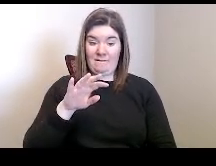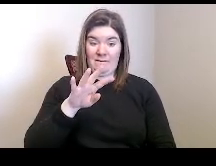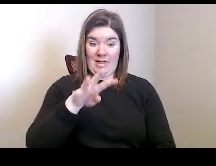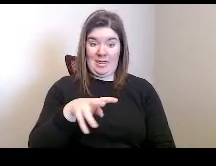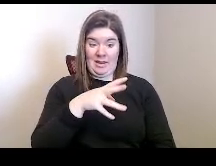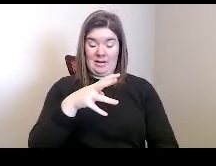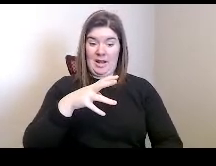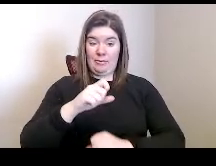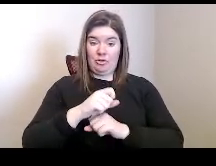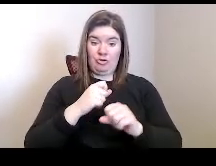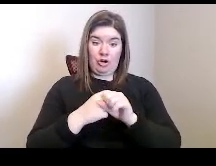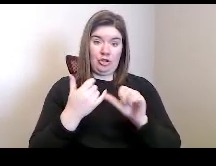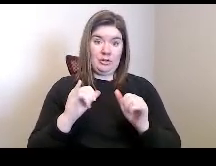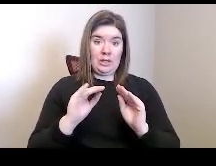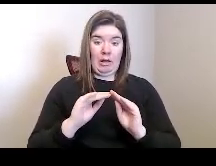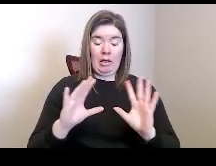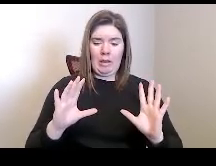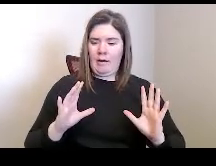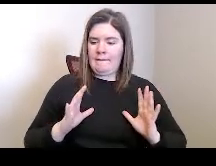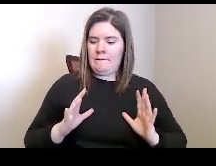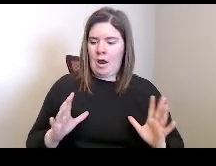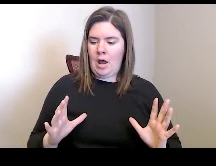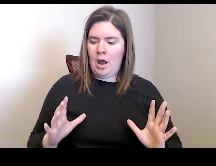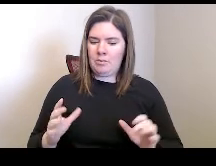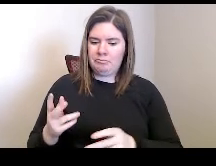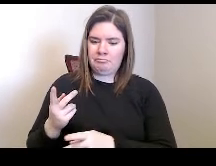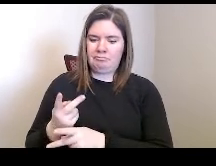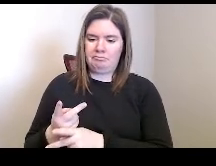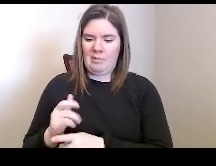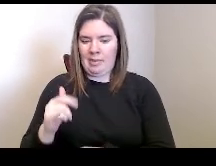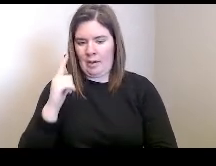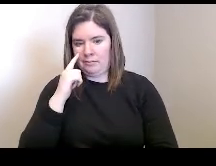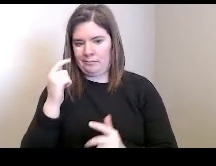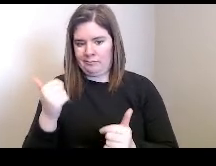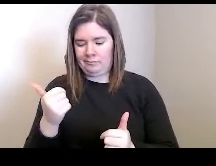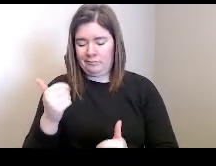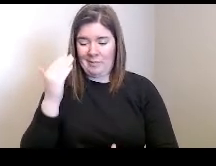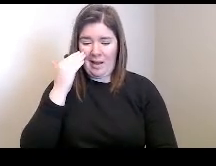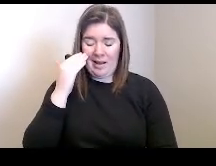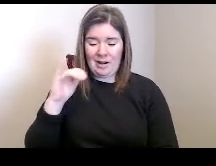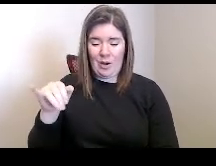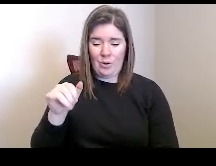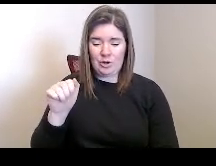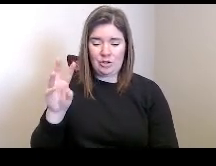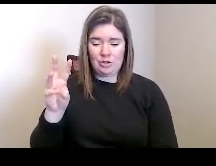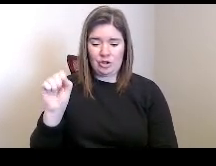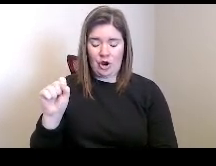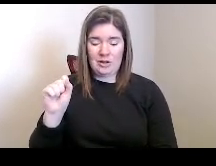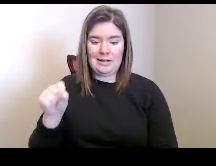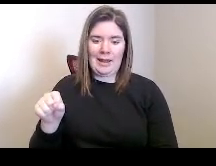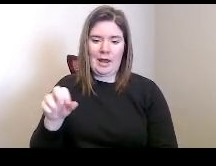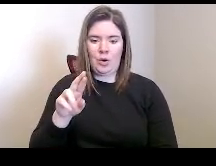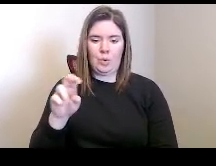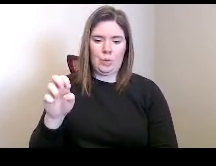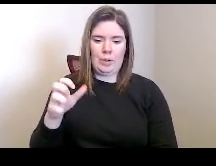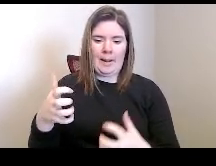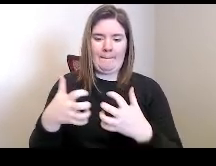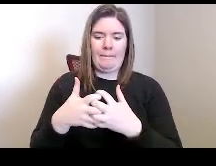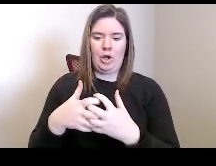You know, that's a judgment call. I know that JAWS, for example, can read merged cells, but it's something to be aware of that,